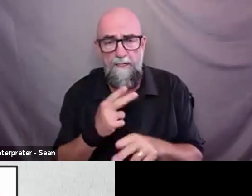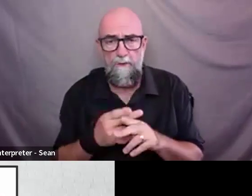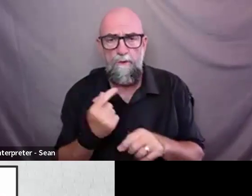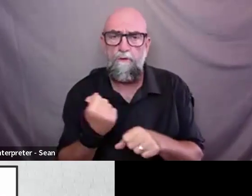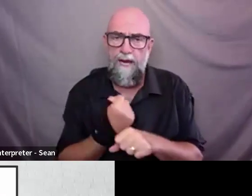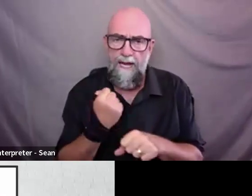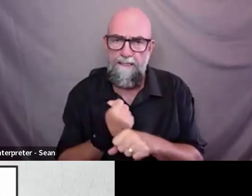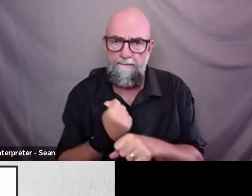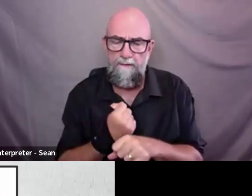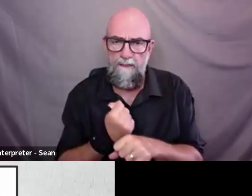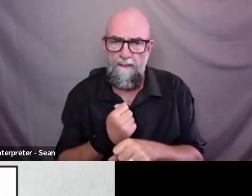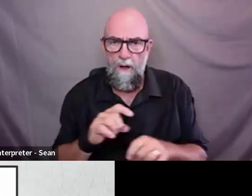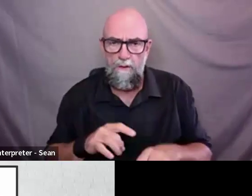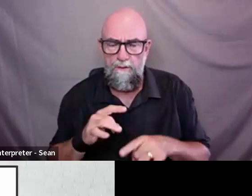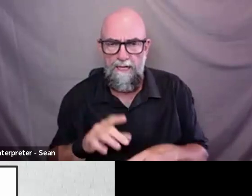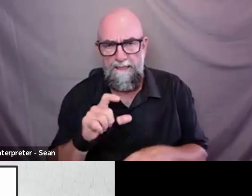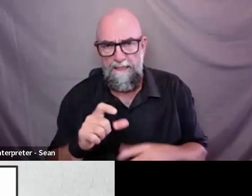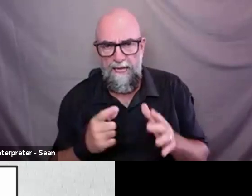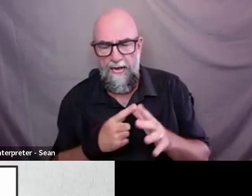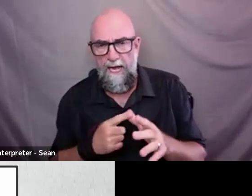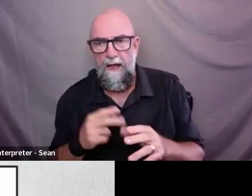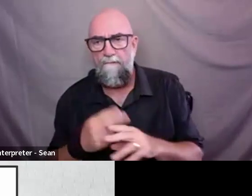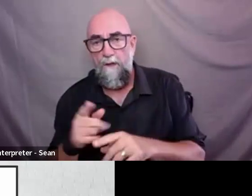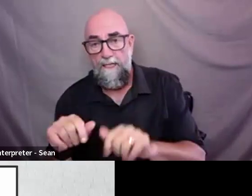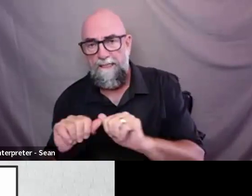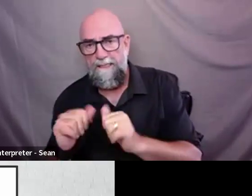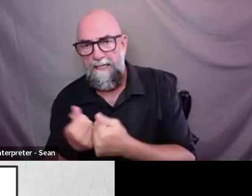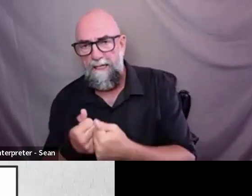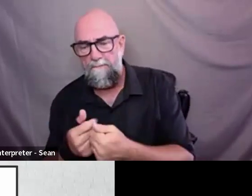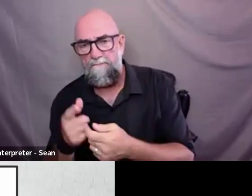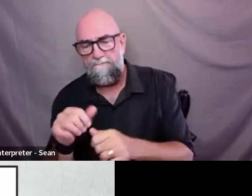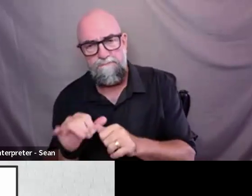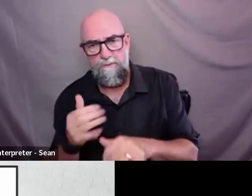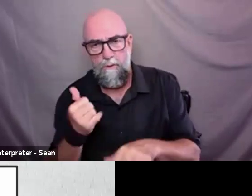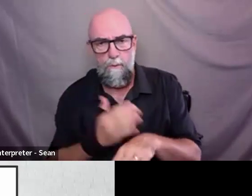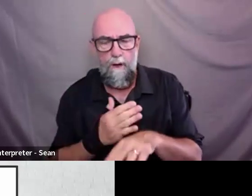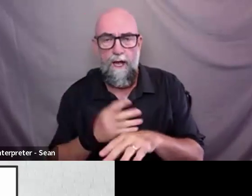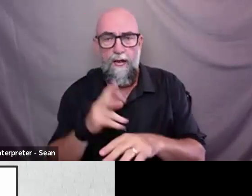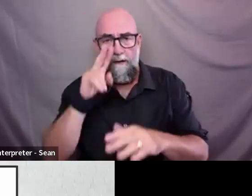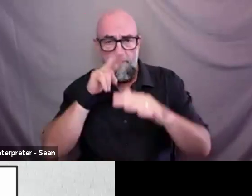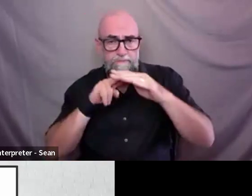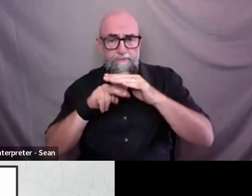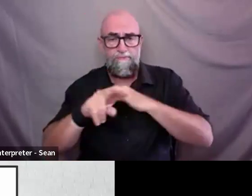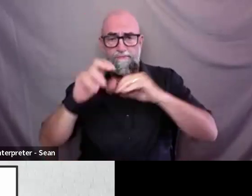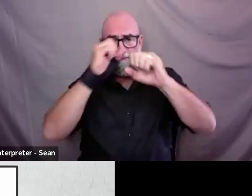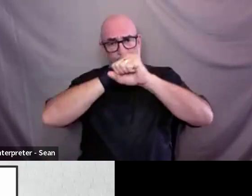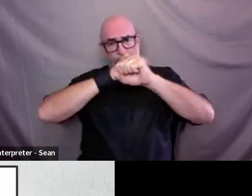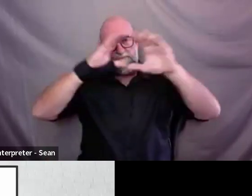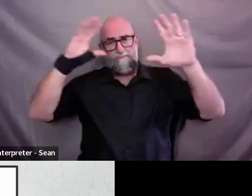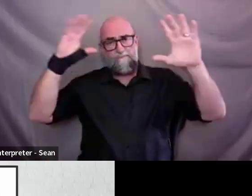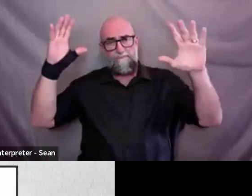And of course a massive thank you to James and Pippa for again,